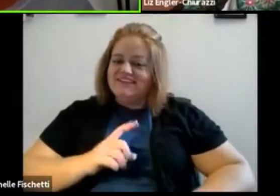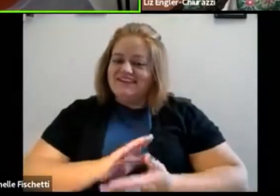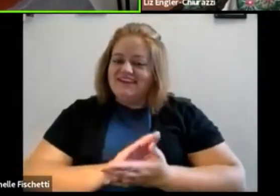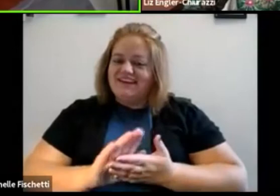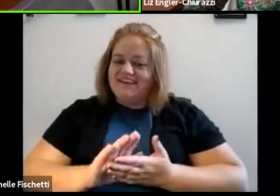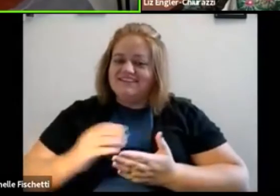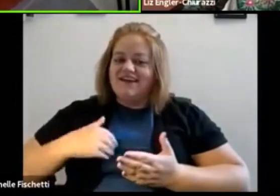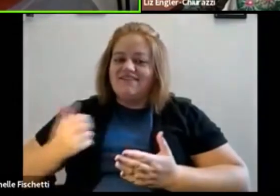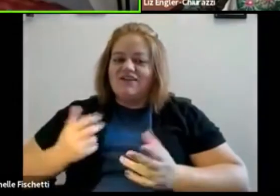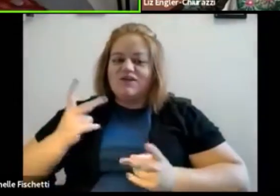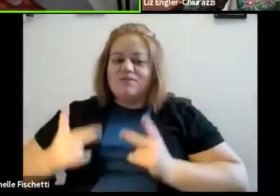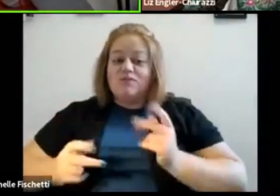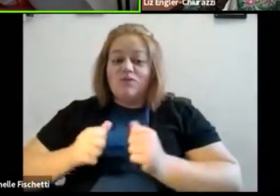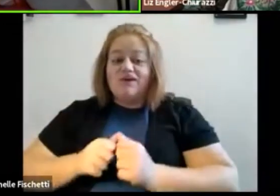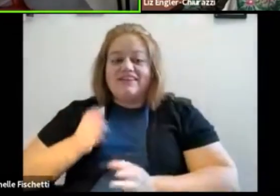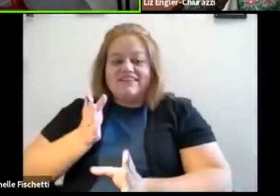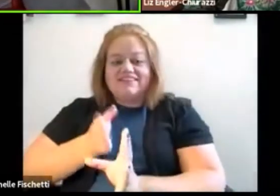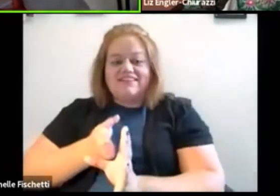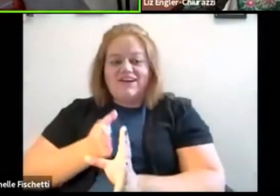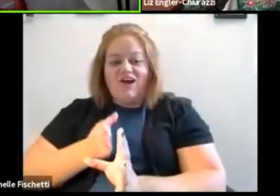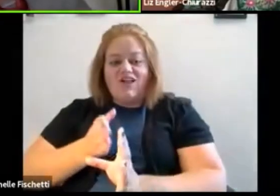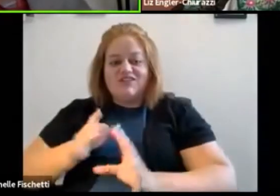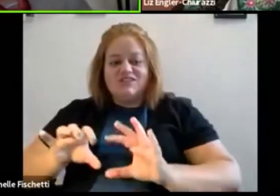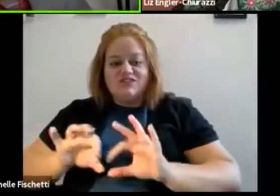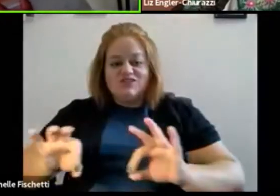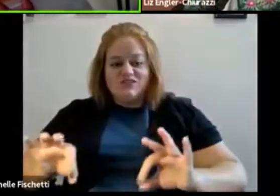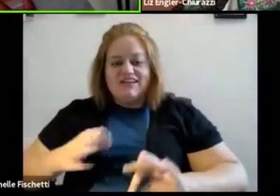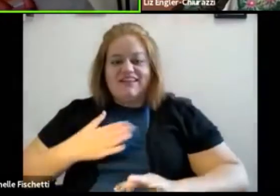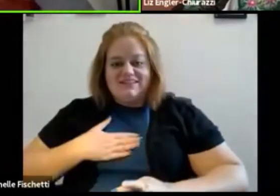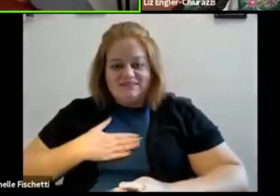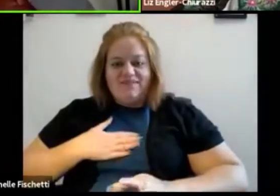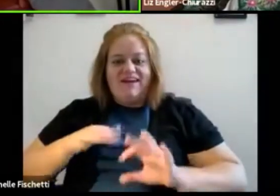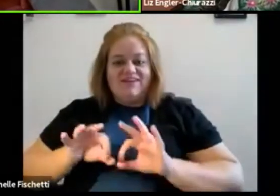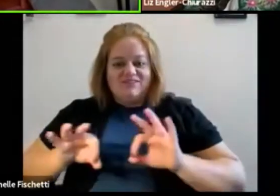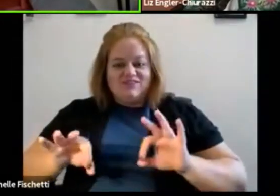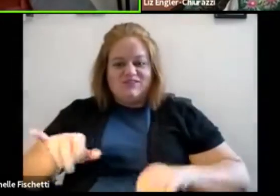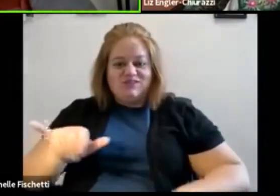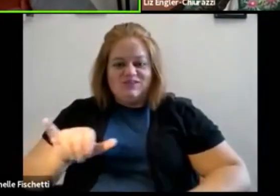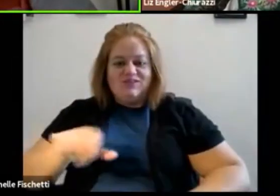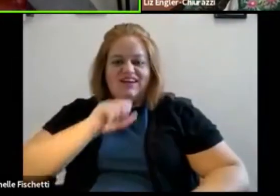psychology, that's what my degree is in and I just love that you know you're